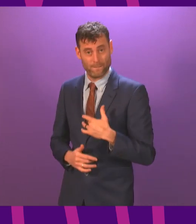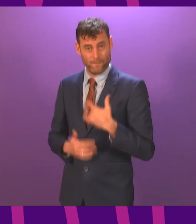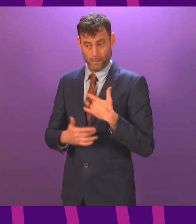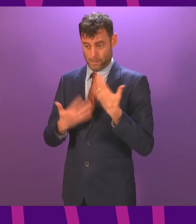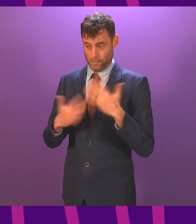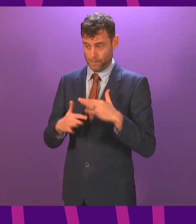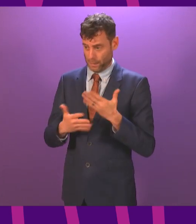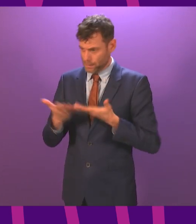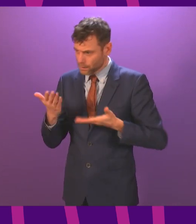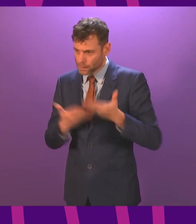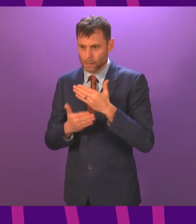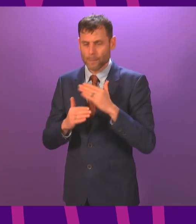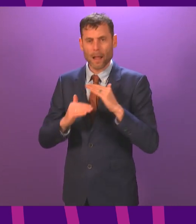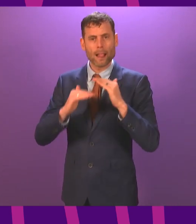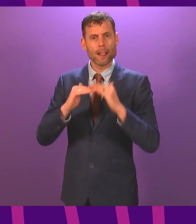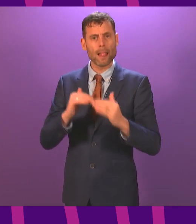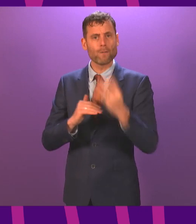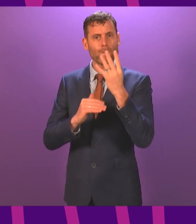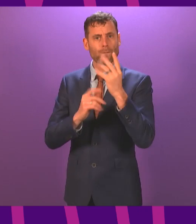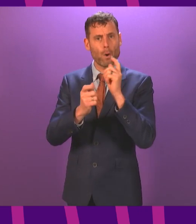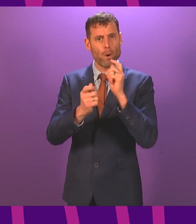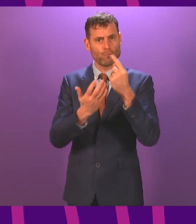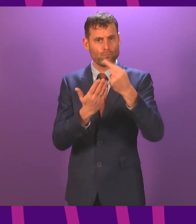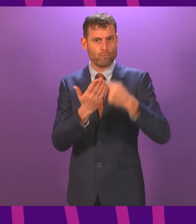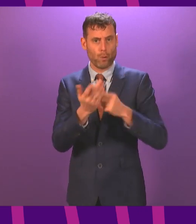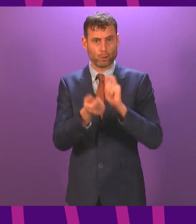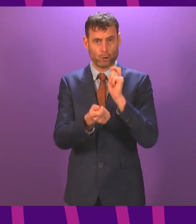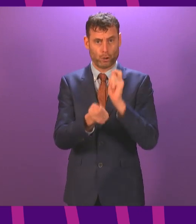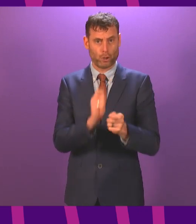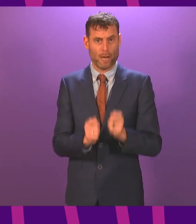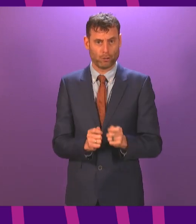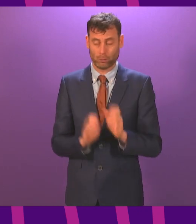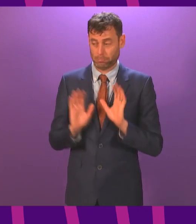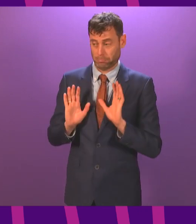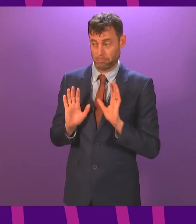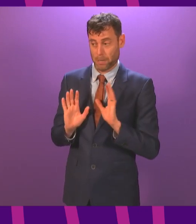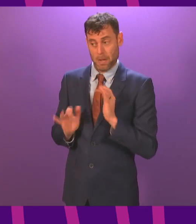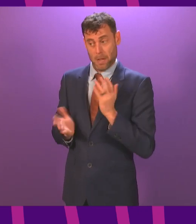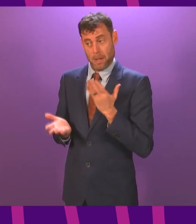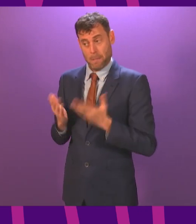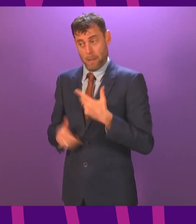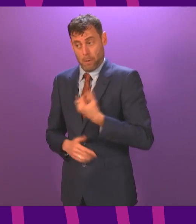that Parliament had had a debate and a vote on the tier 4 regulations. As far as I am